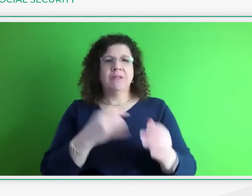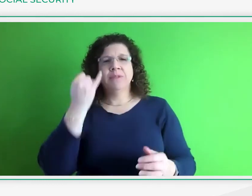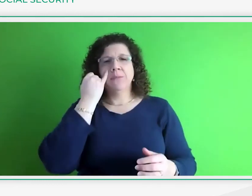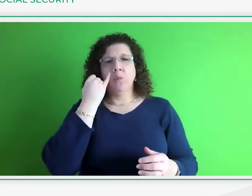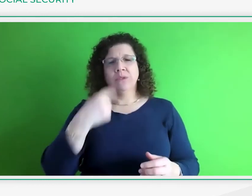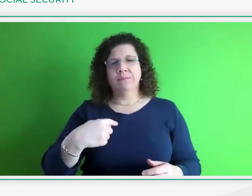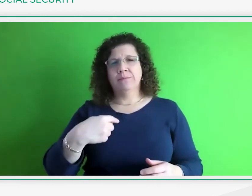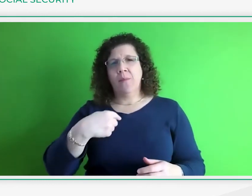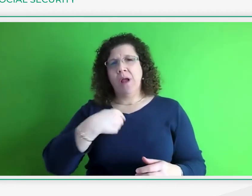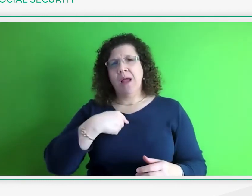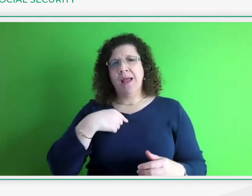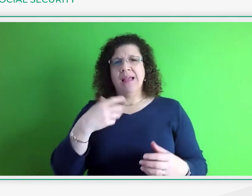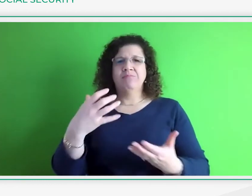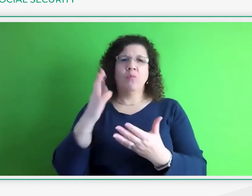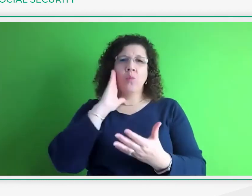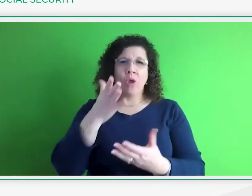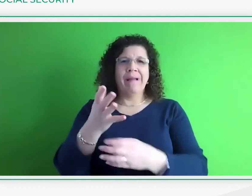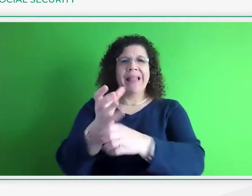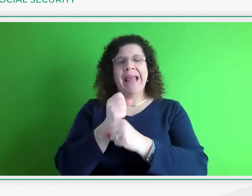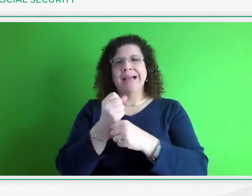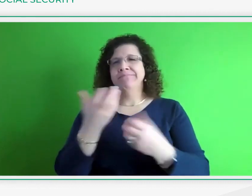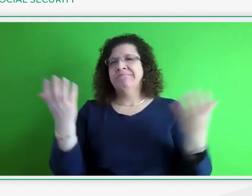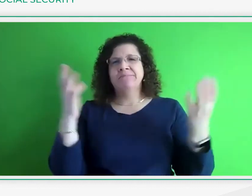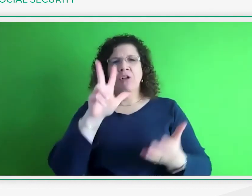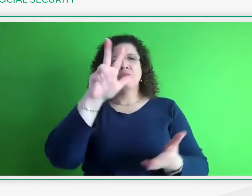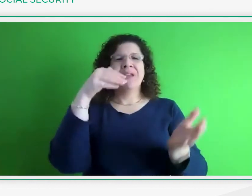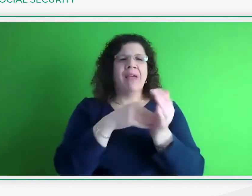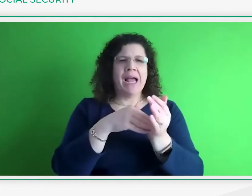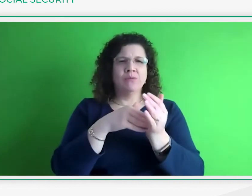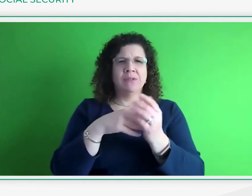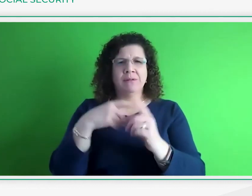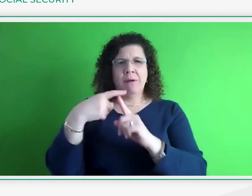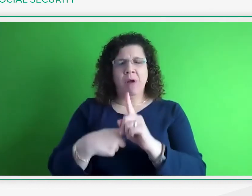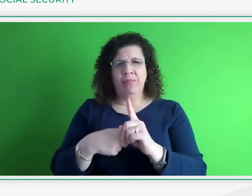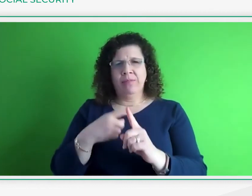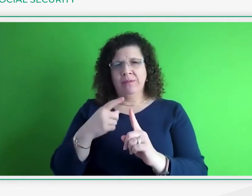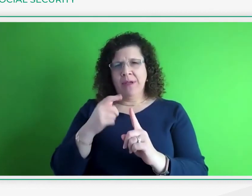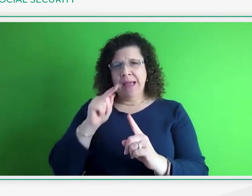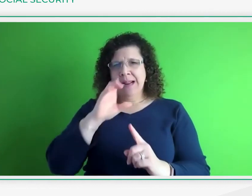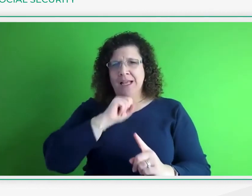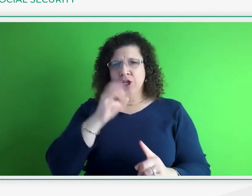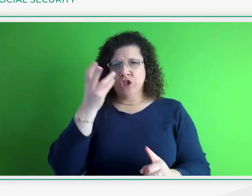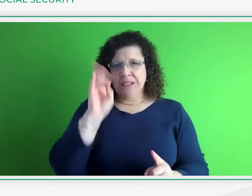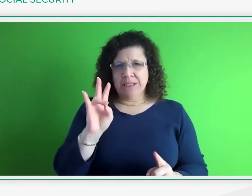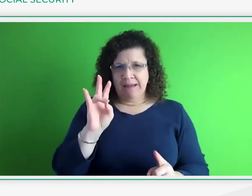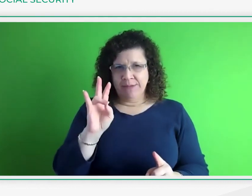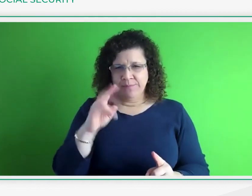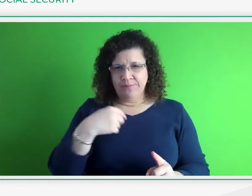For example, suppose I'll get $3,000 a month at age 67.